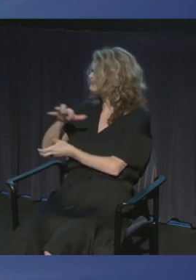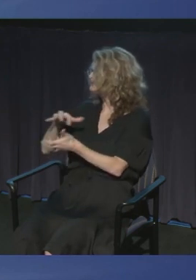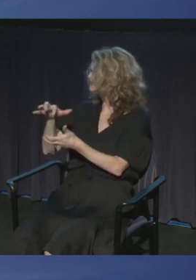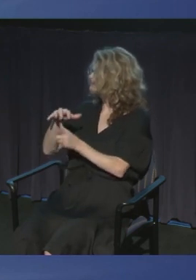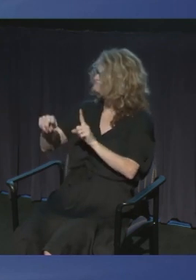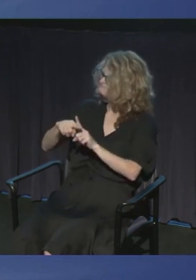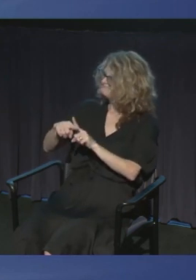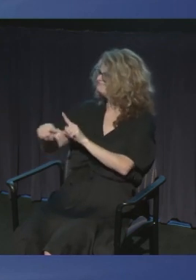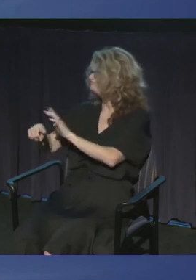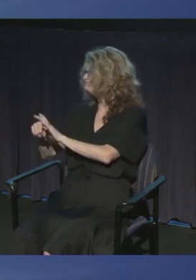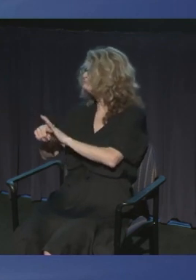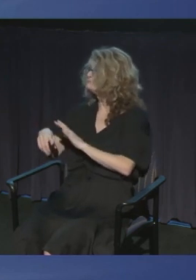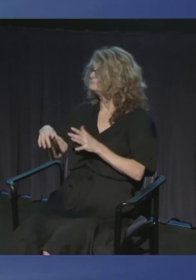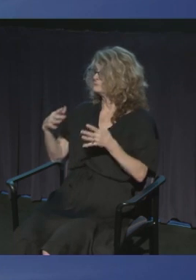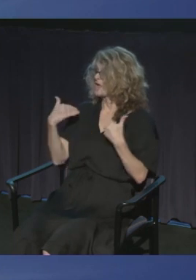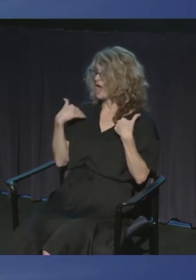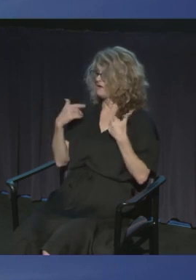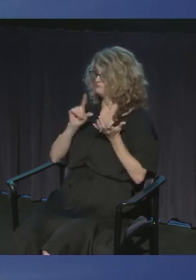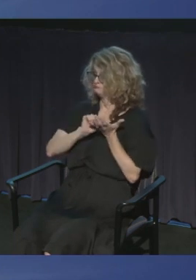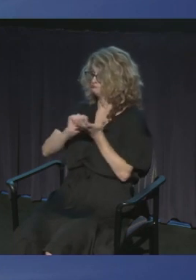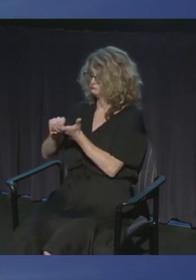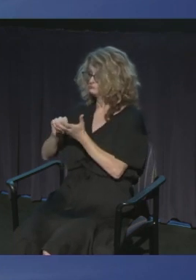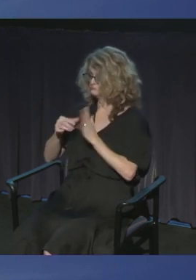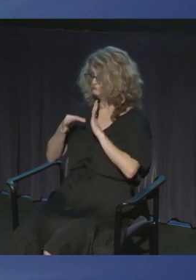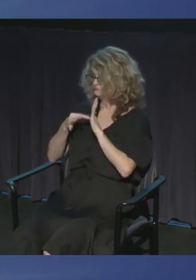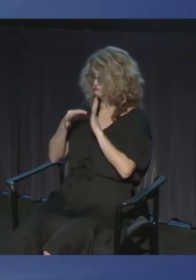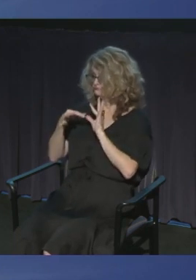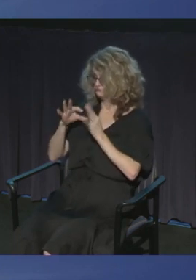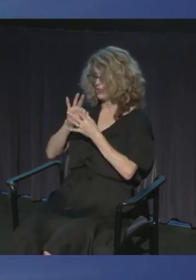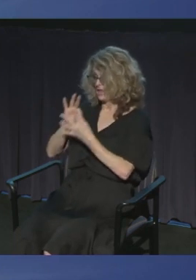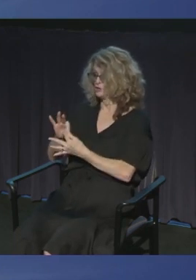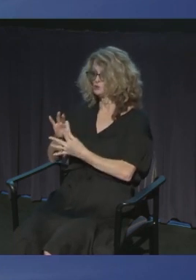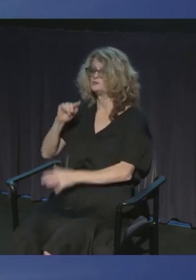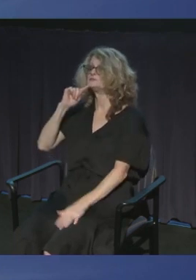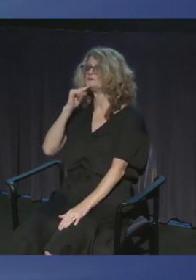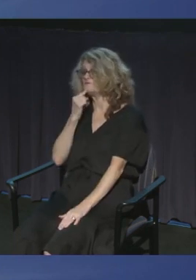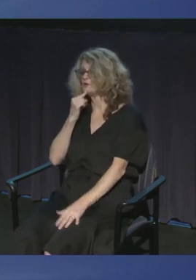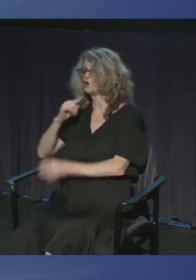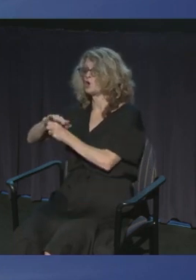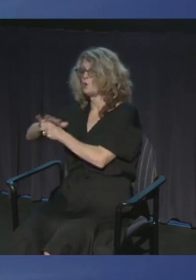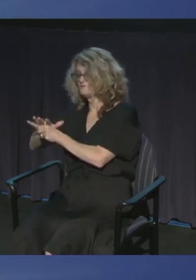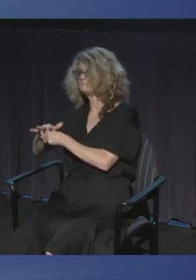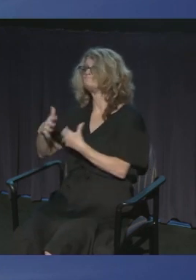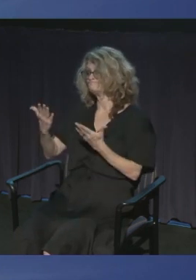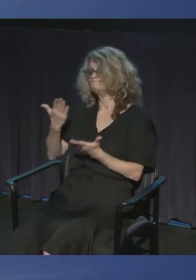AT IL-1 INHIBITORS IN SEVERE COVID WHERE THERE ARE INDICATORS OF STRONG